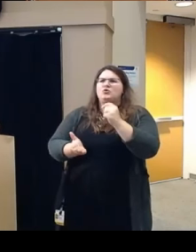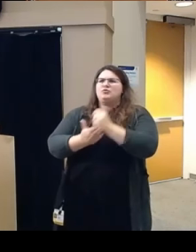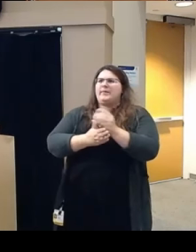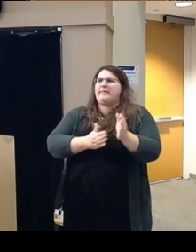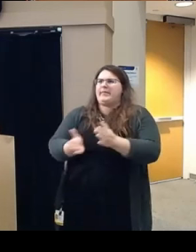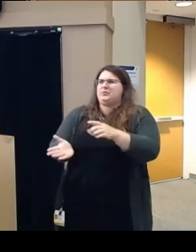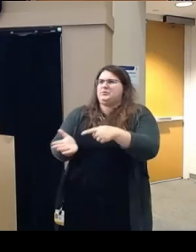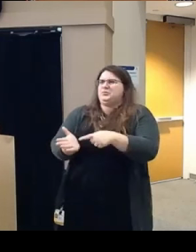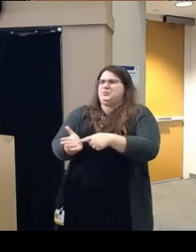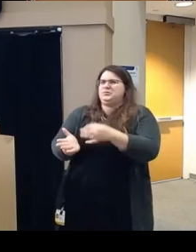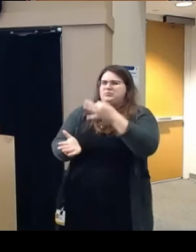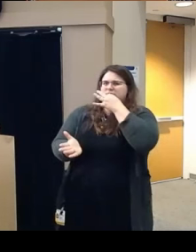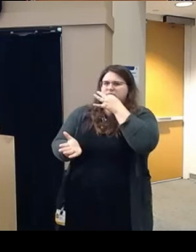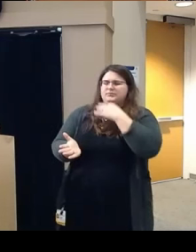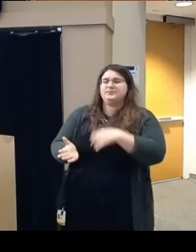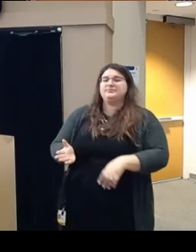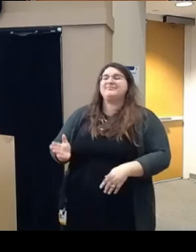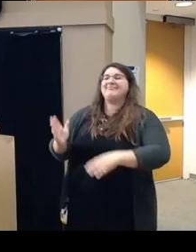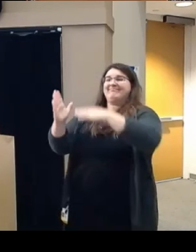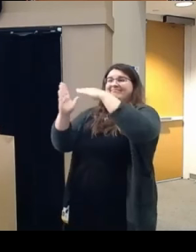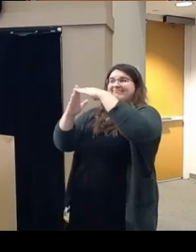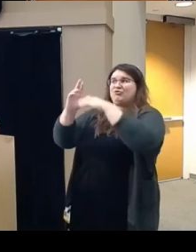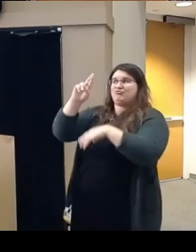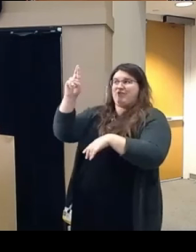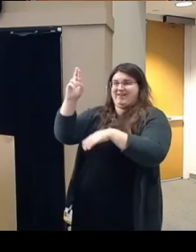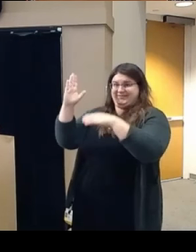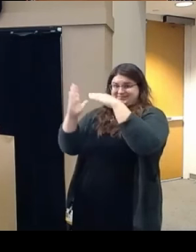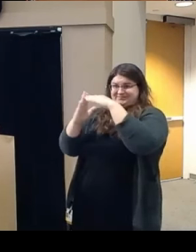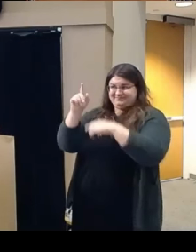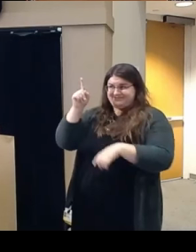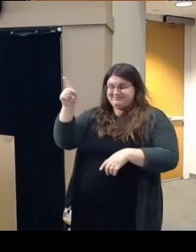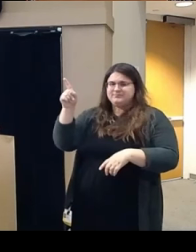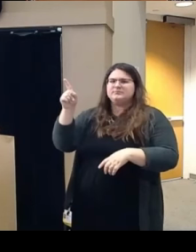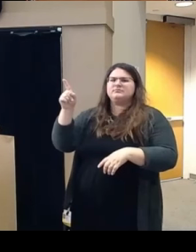and then I also want to highlight the top right corner um that gives you any treatment plans that